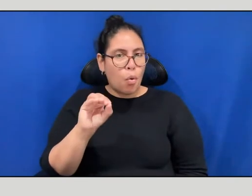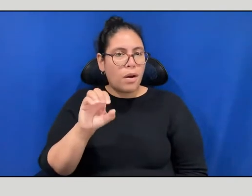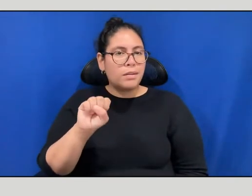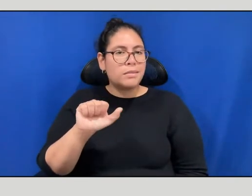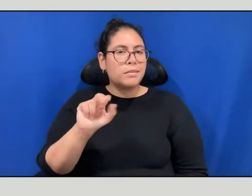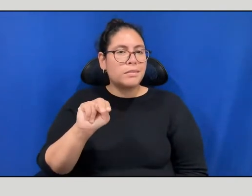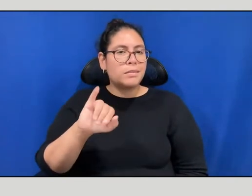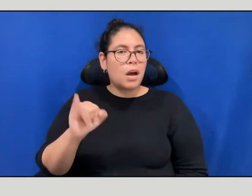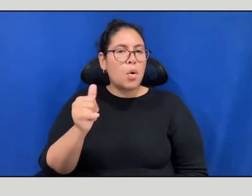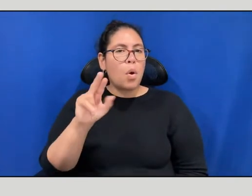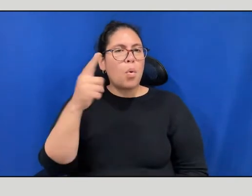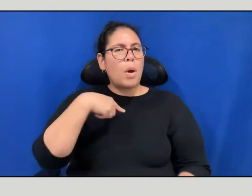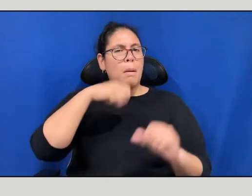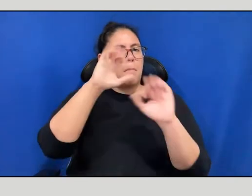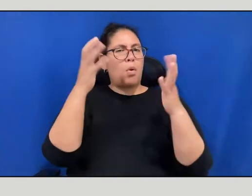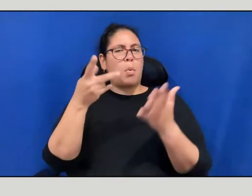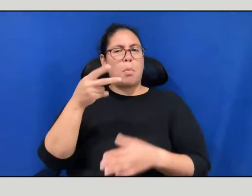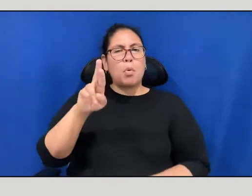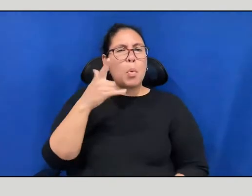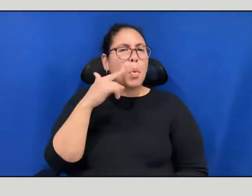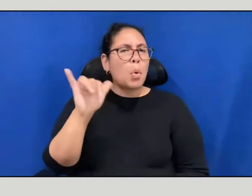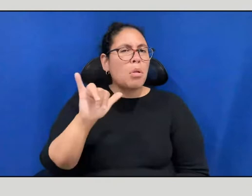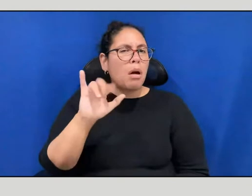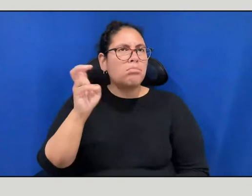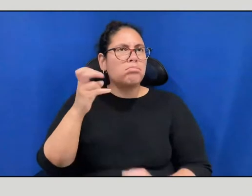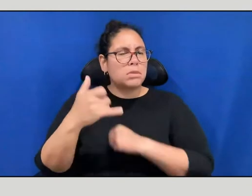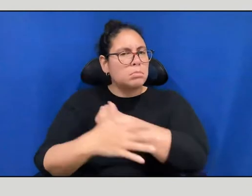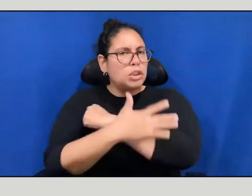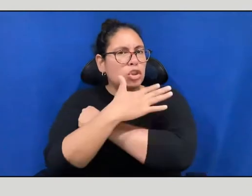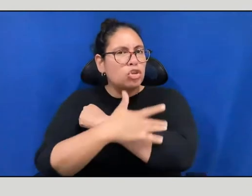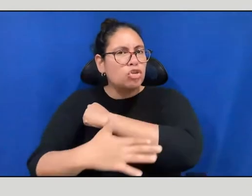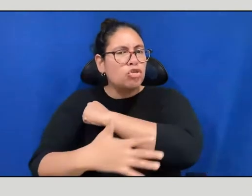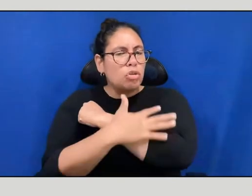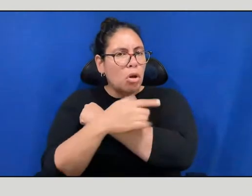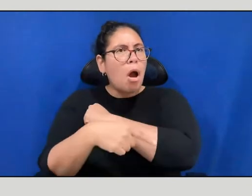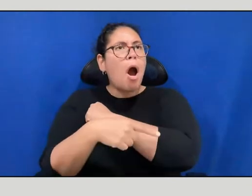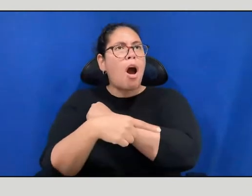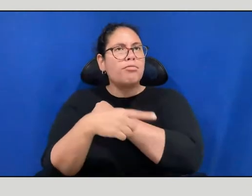or it's a beach or something like that. Yes, it is those places and Puerto Rican history does take place there,